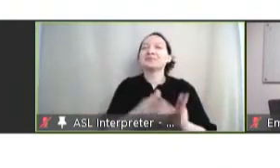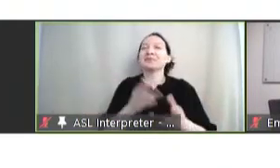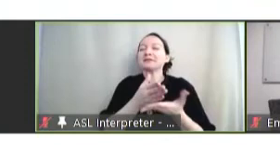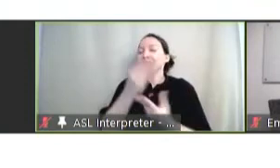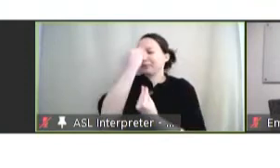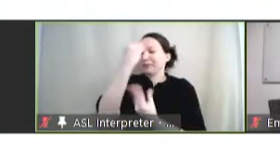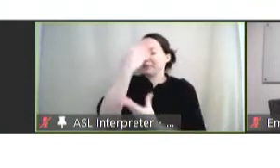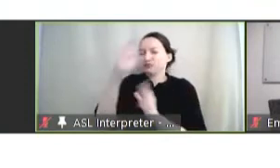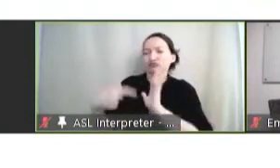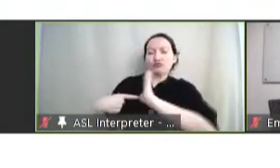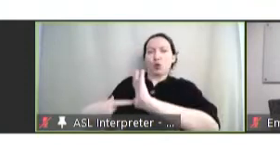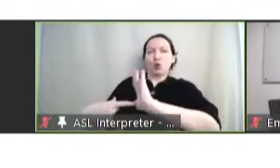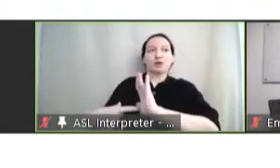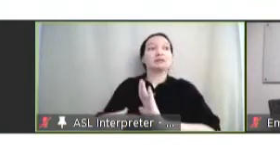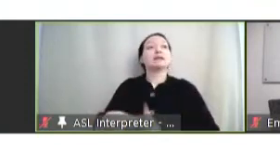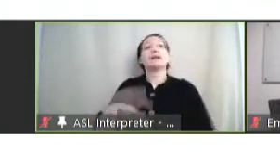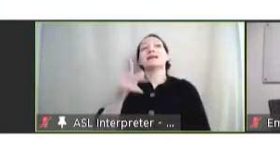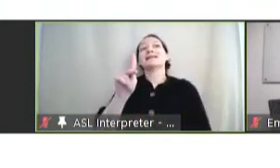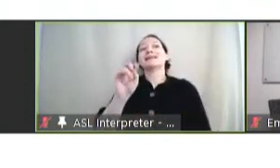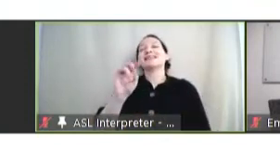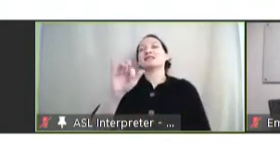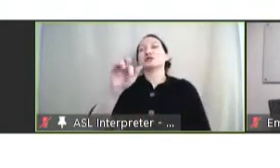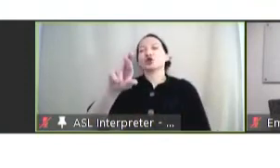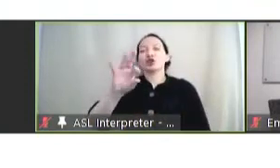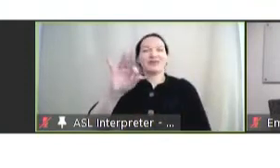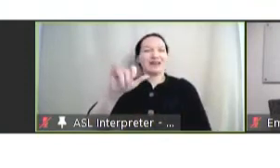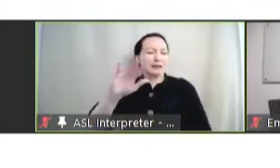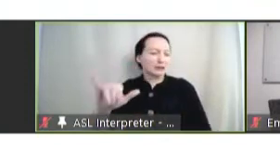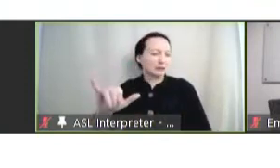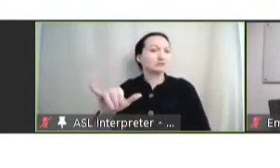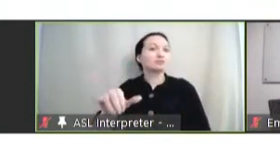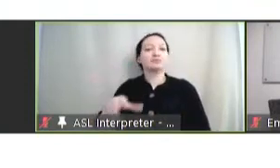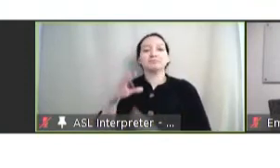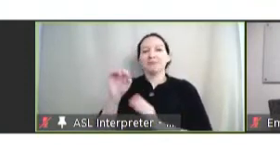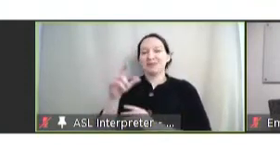show you from the Kaiser Family. And I know Emily showed you some data that kind of bookends with